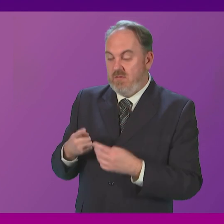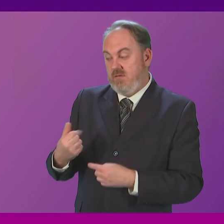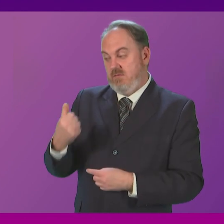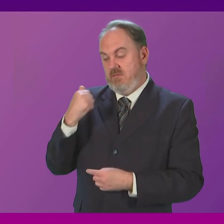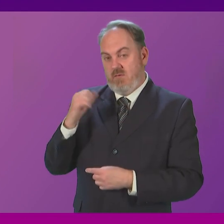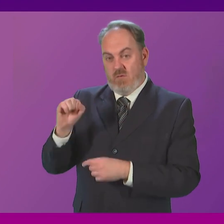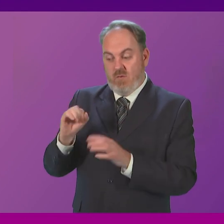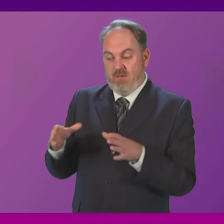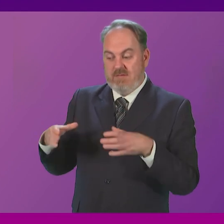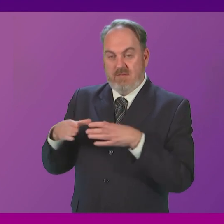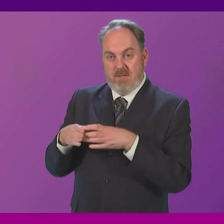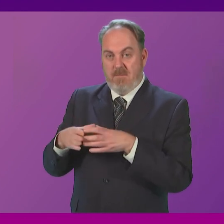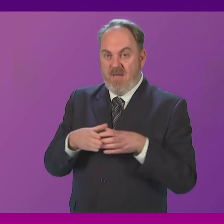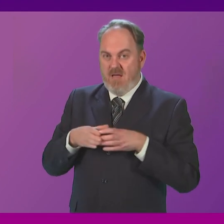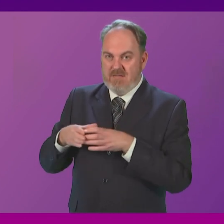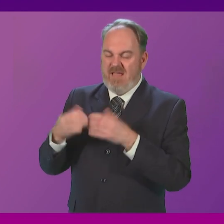and the challenge ahead is immense.